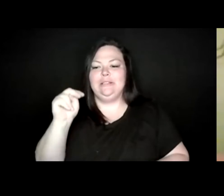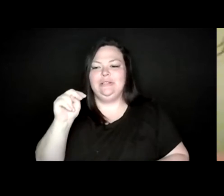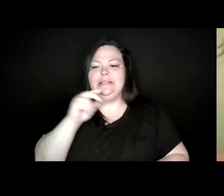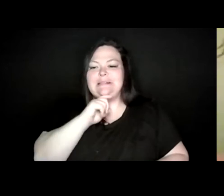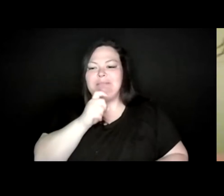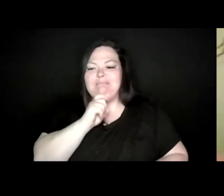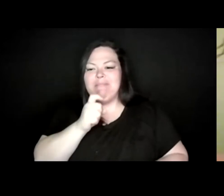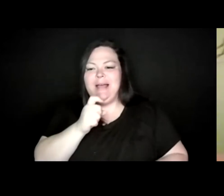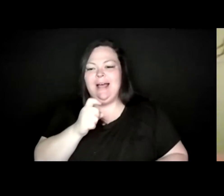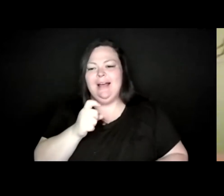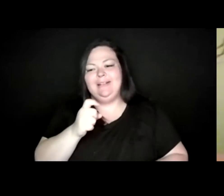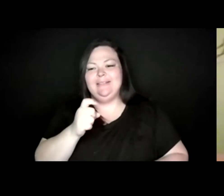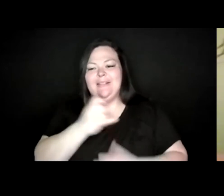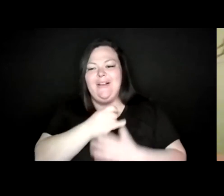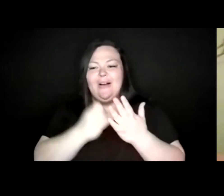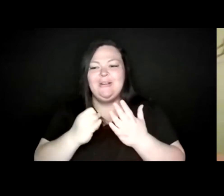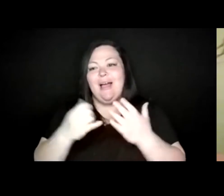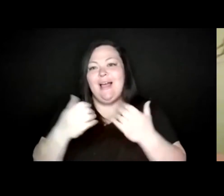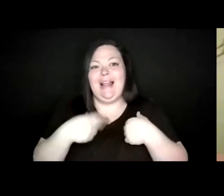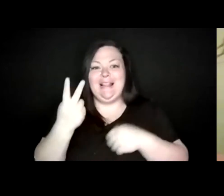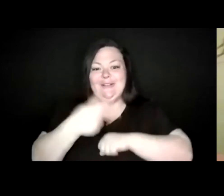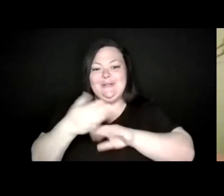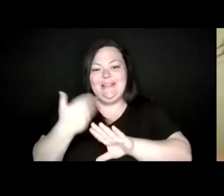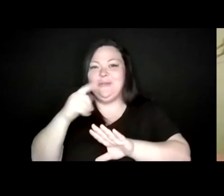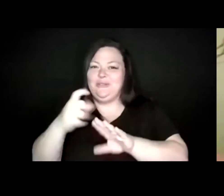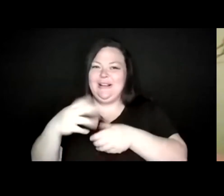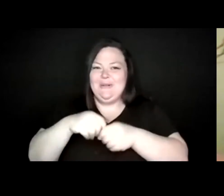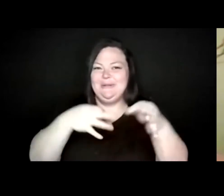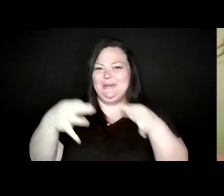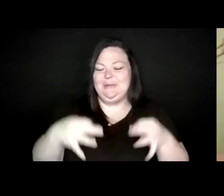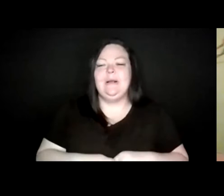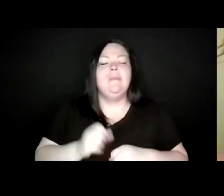it like two days ago so might as well include it, um, and the poet I'm reading is a Venezuelan